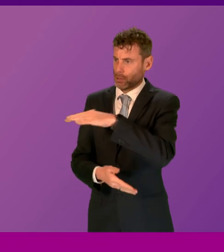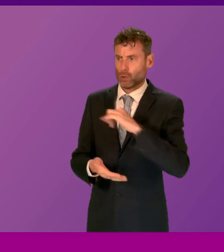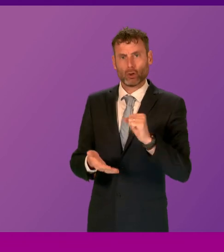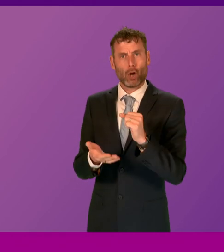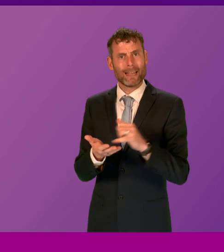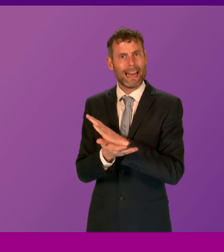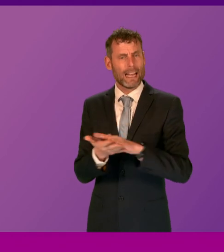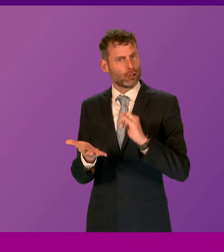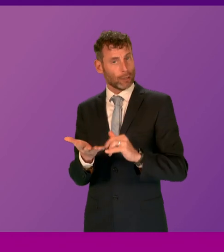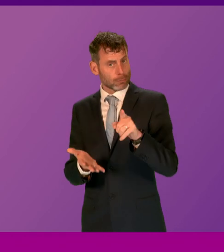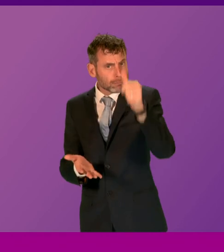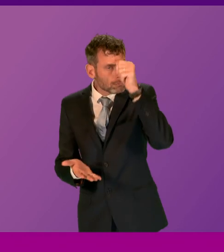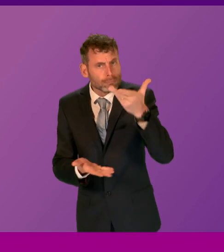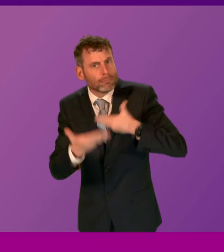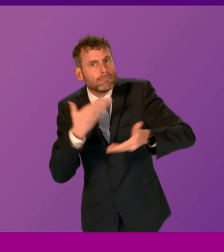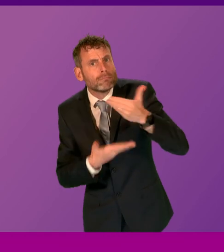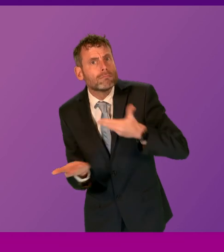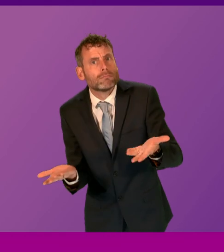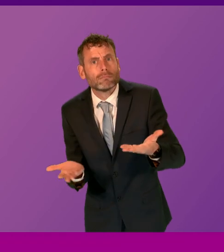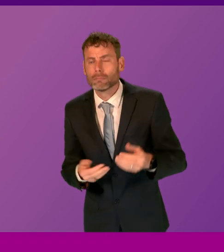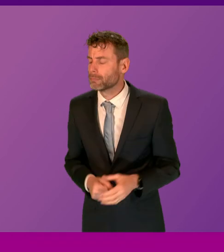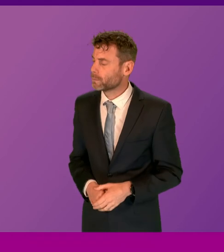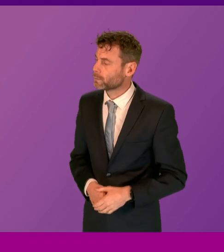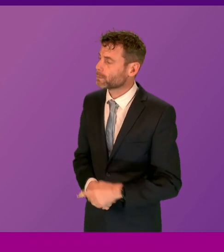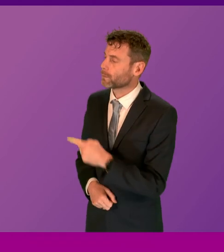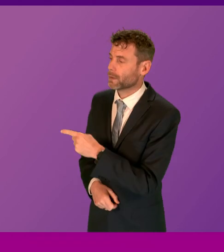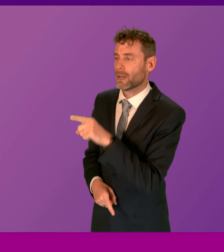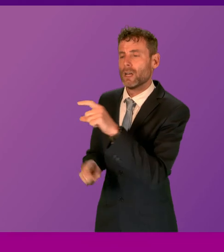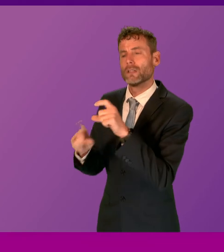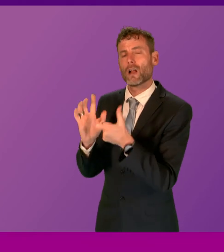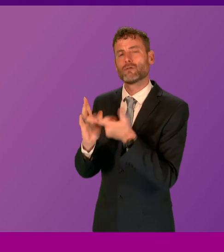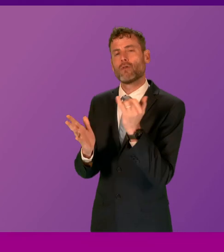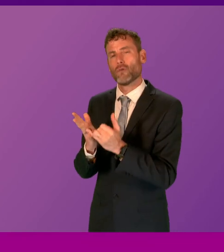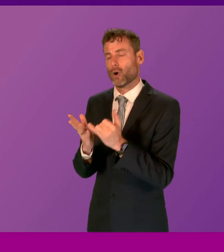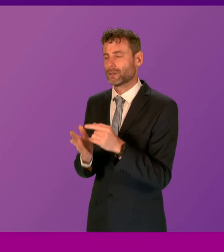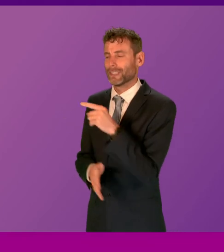First, Douglas Ross should withdraw and retract his comment.